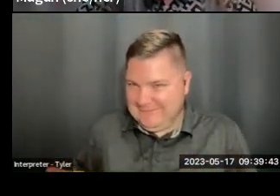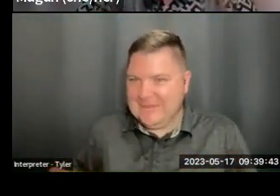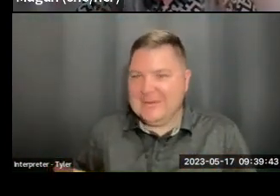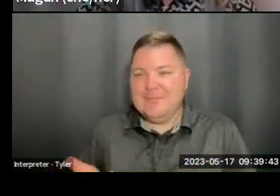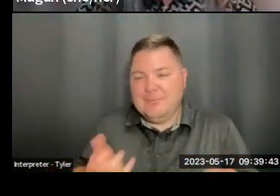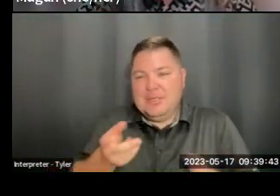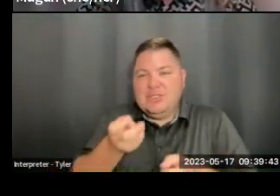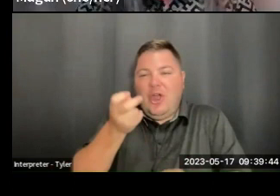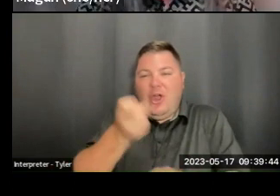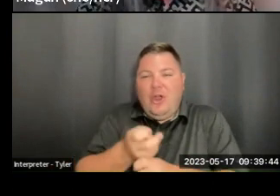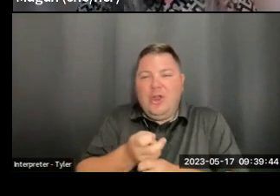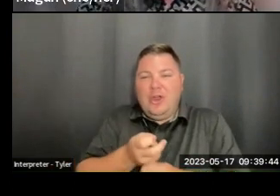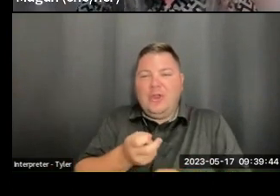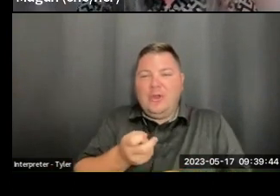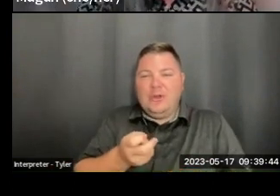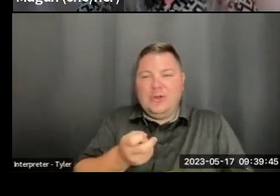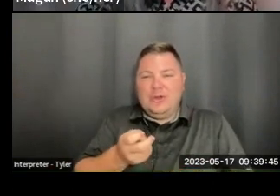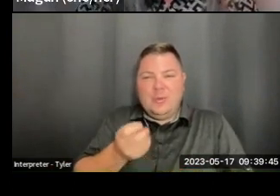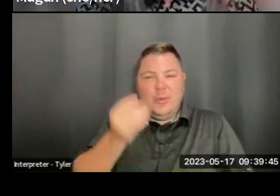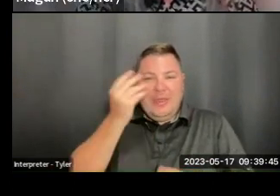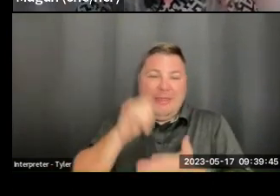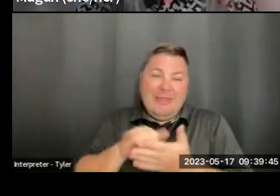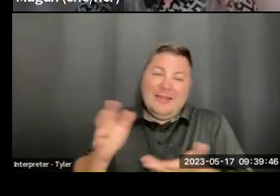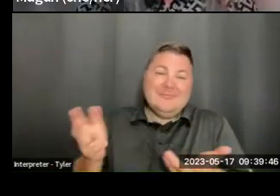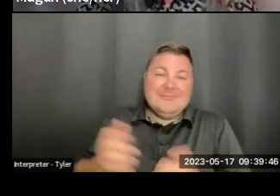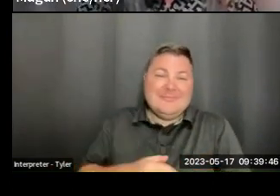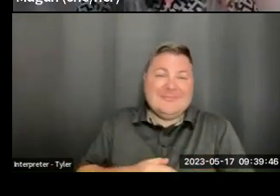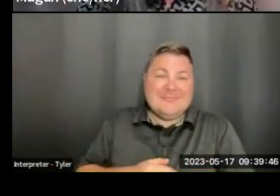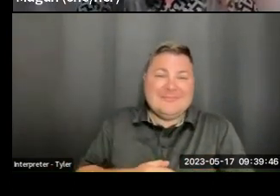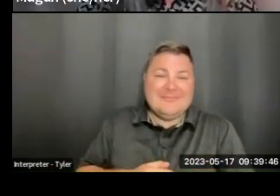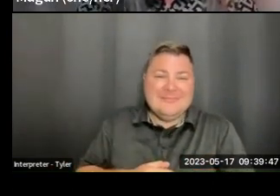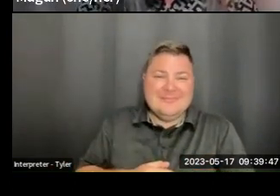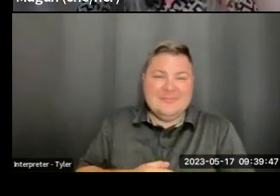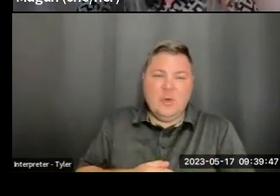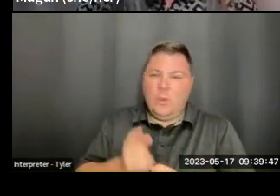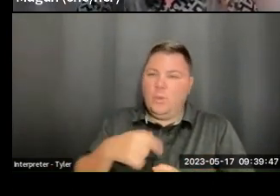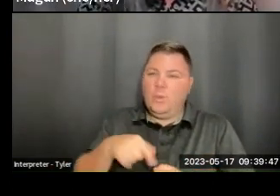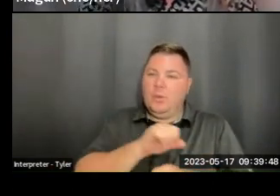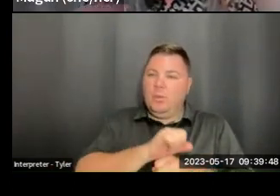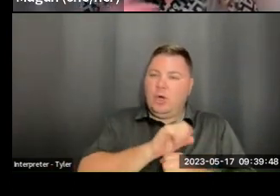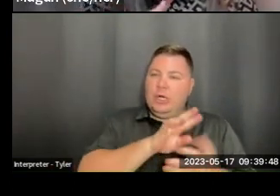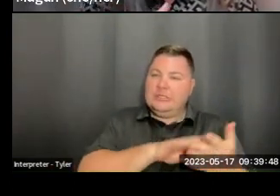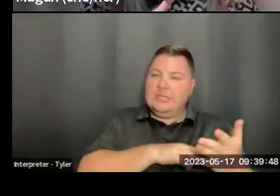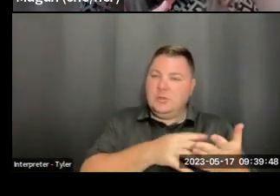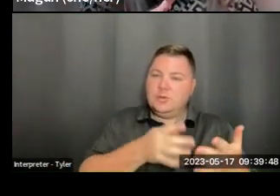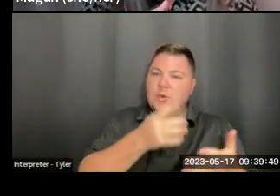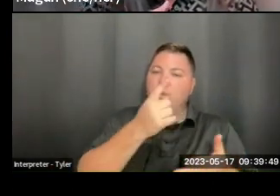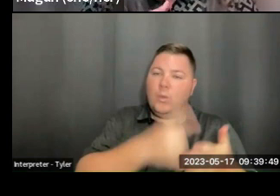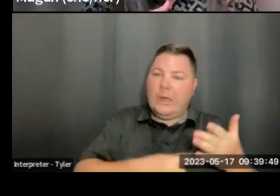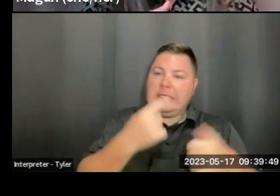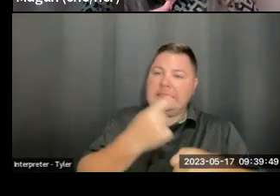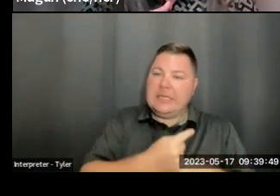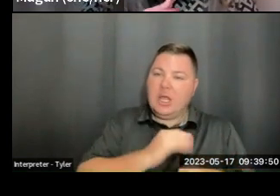important in everyone else's life, but it's really hard when you think that.